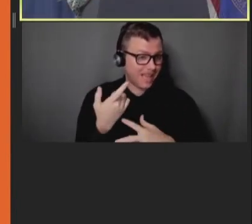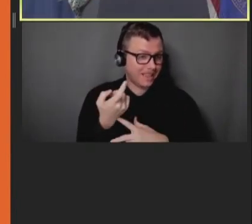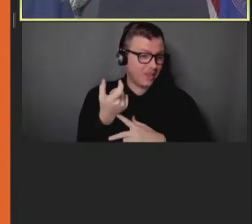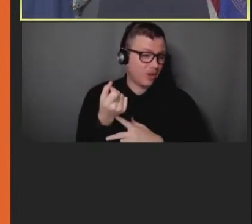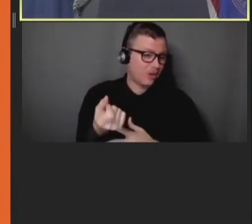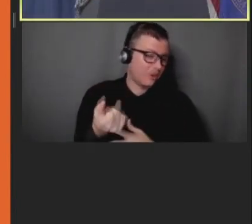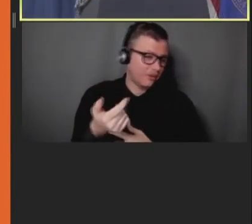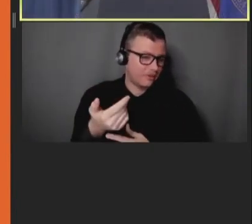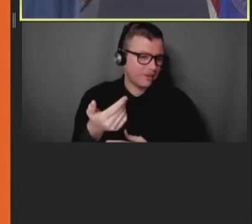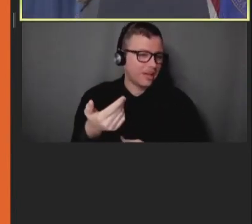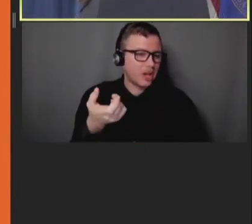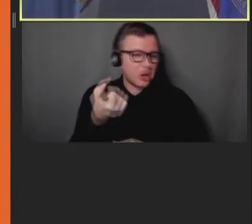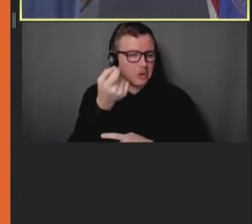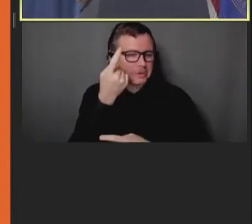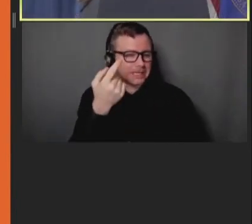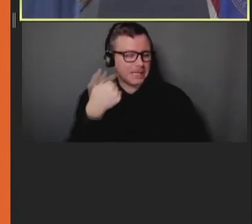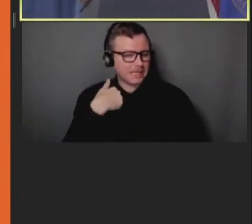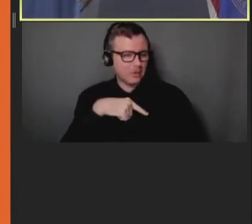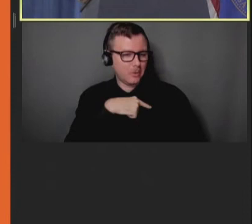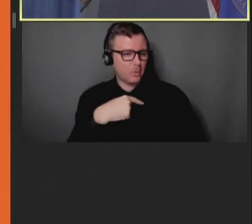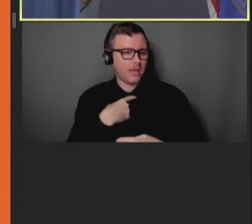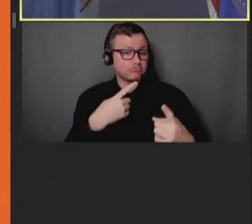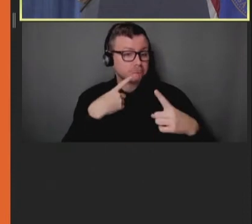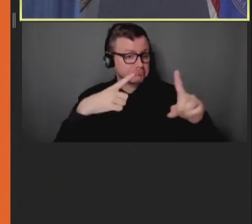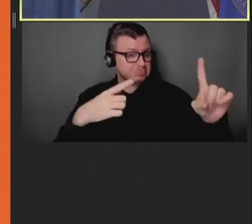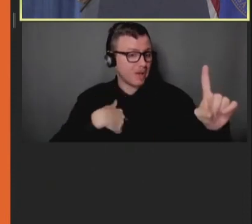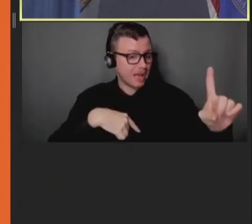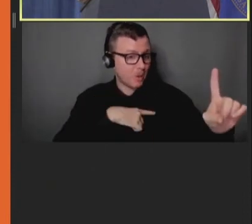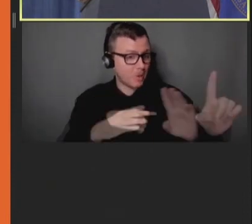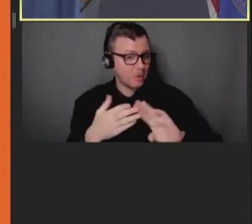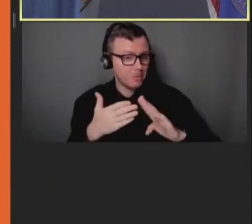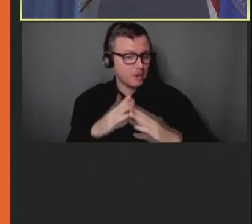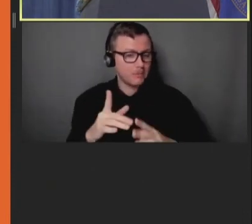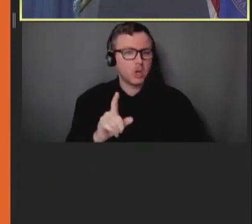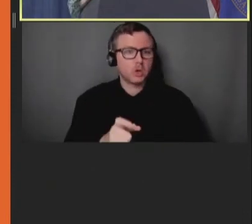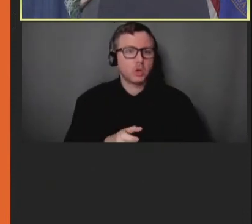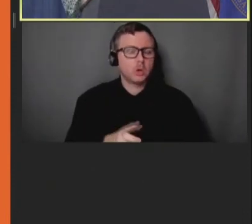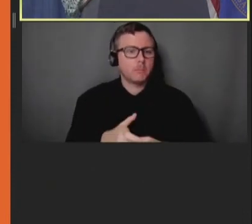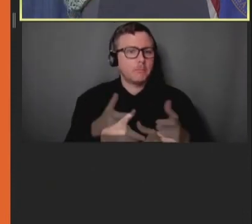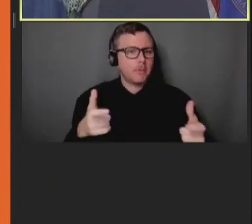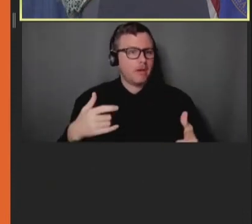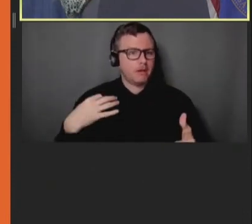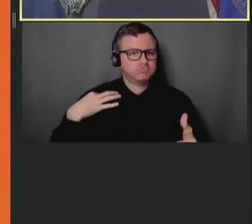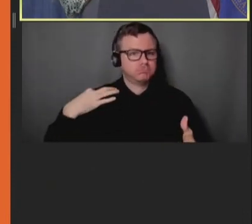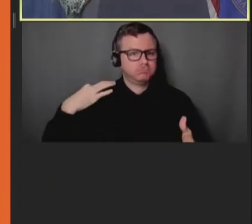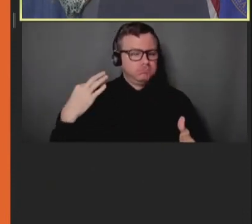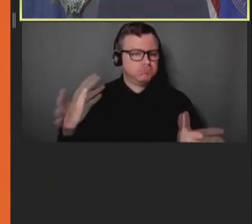of what we achieved in our community as part of a big volunteer effort. I realize that I'm